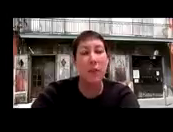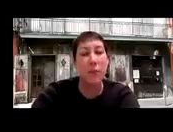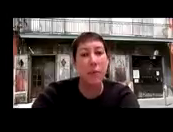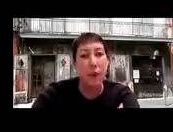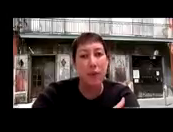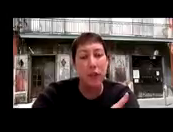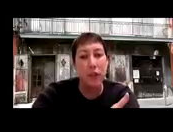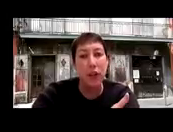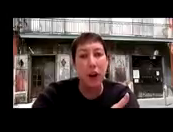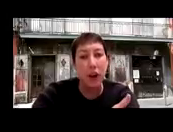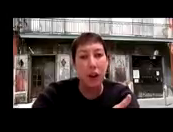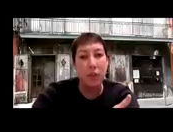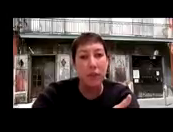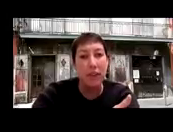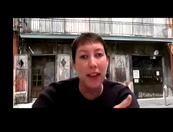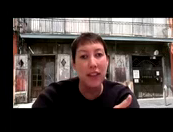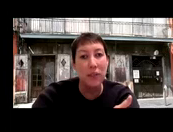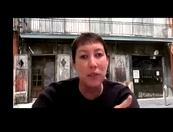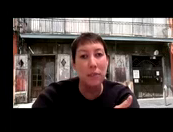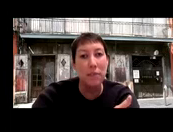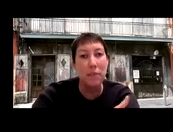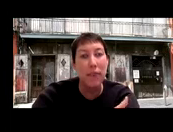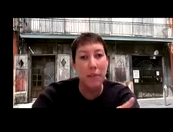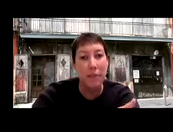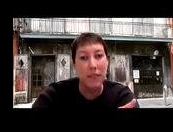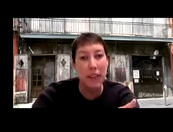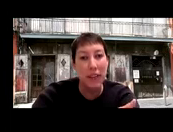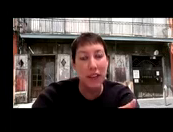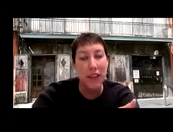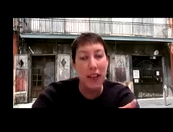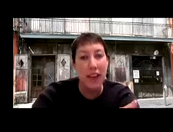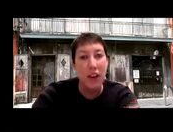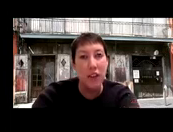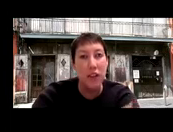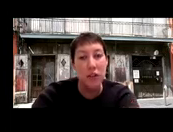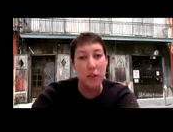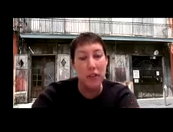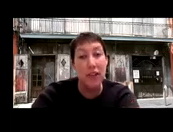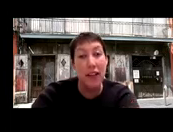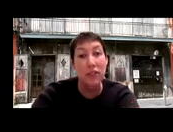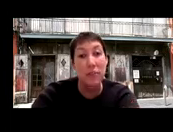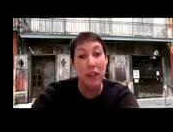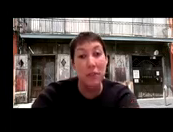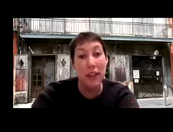that promotes your calm classroom atmosphere and also contributes to classroom management,